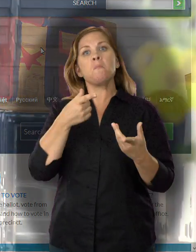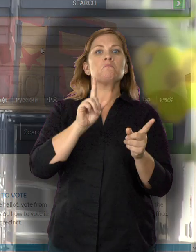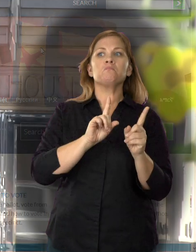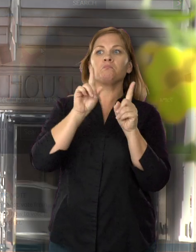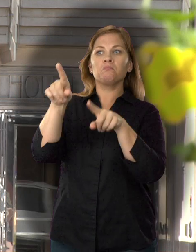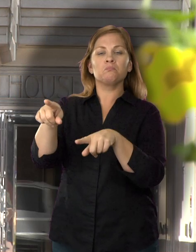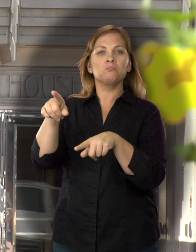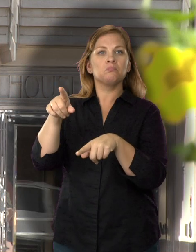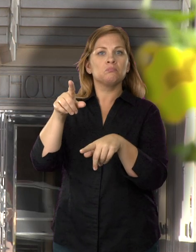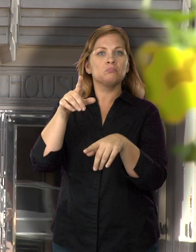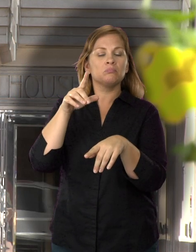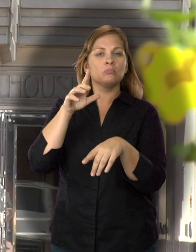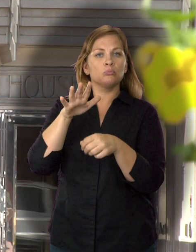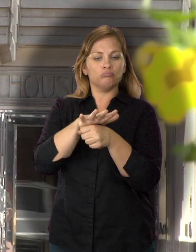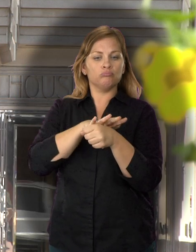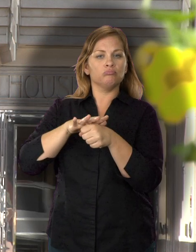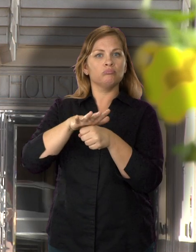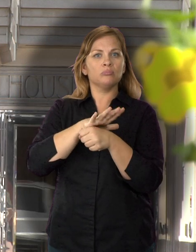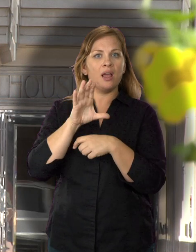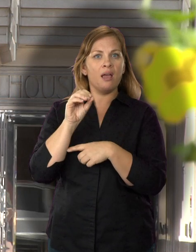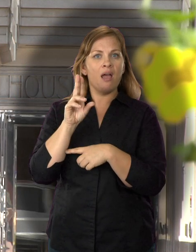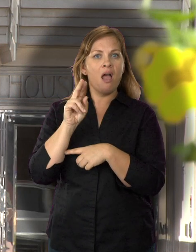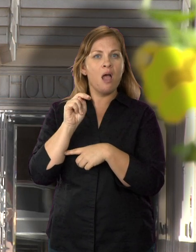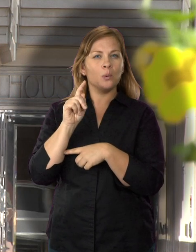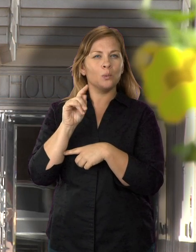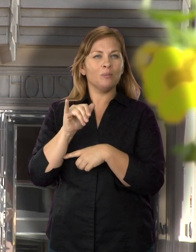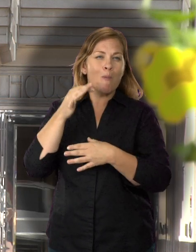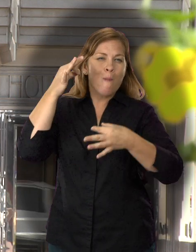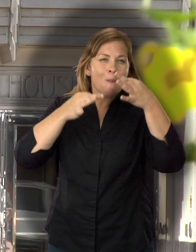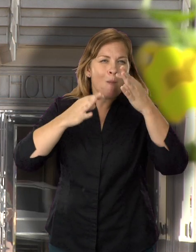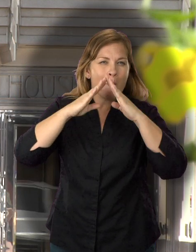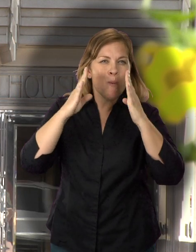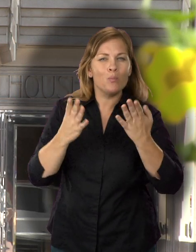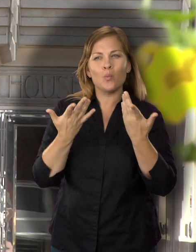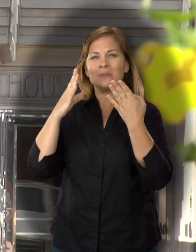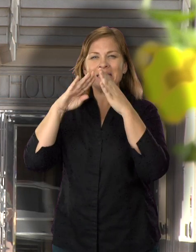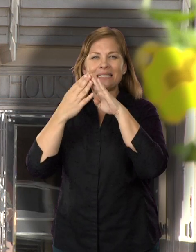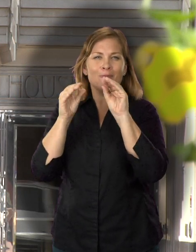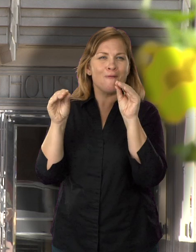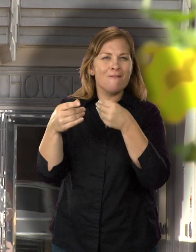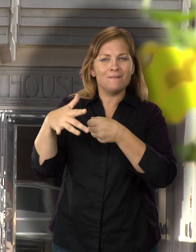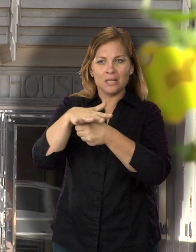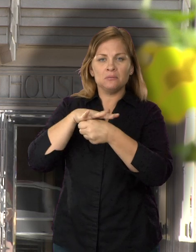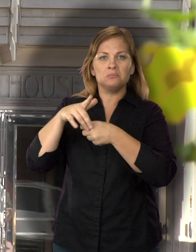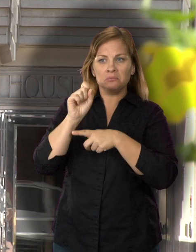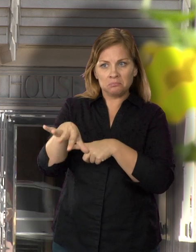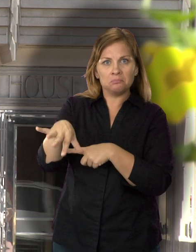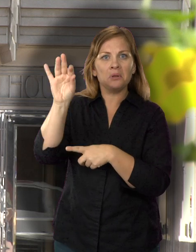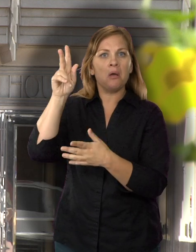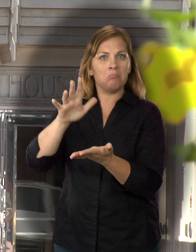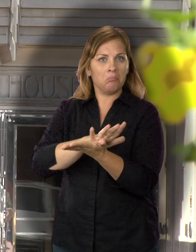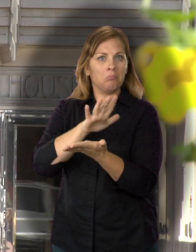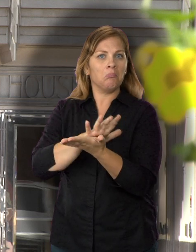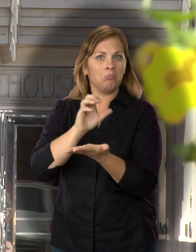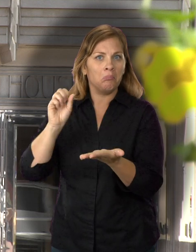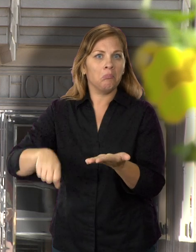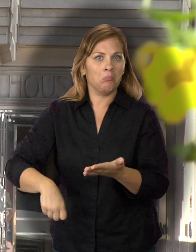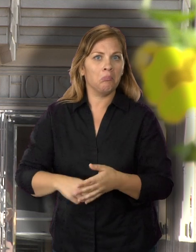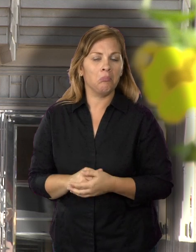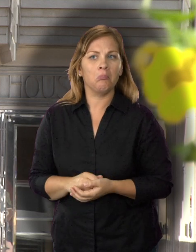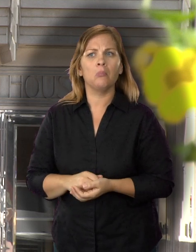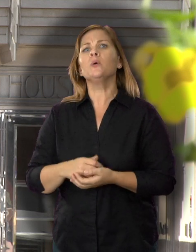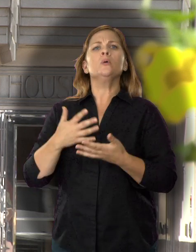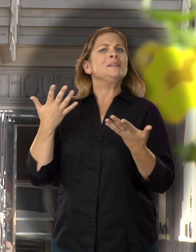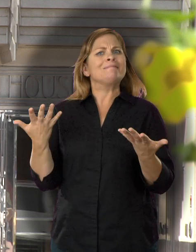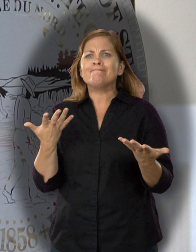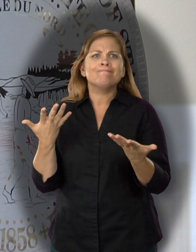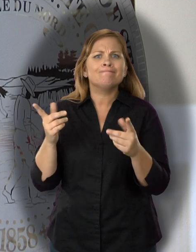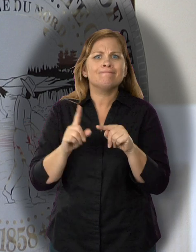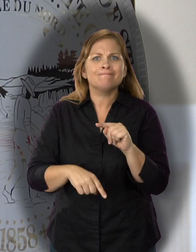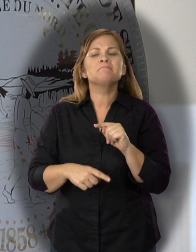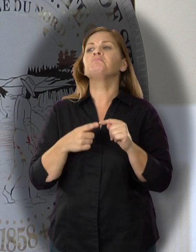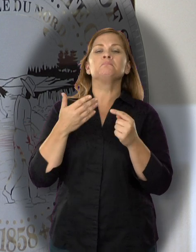Or you can pick up an application at your county courthouse or city offices.